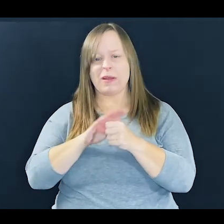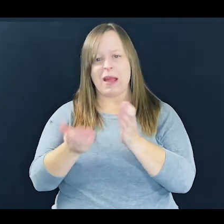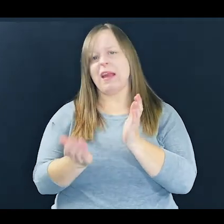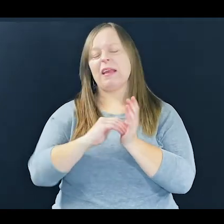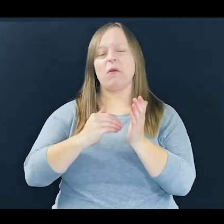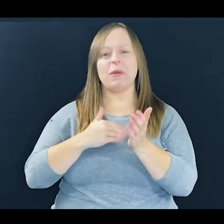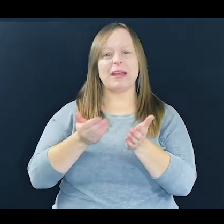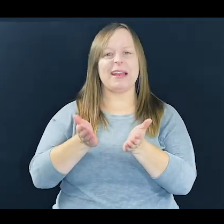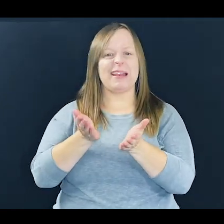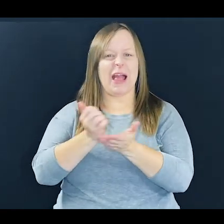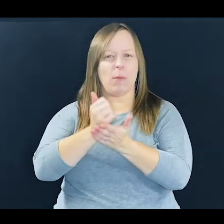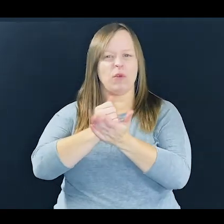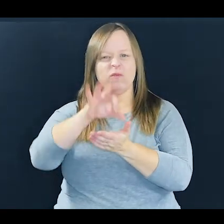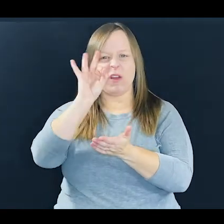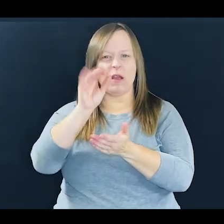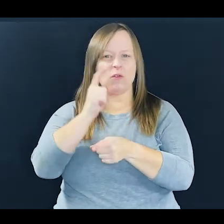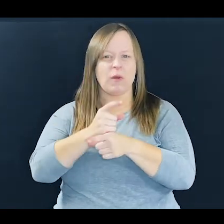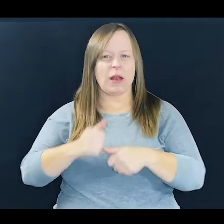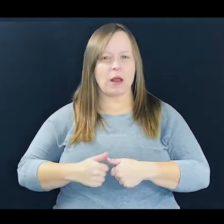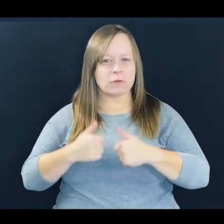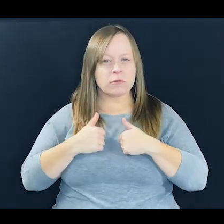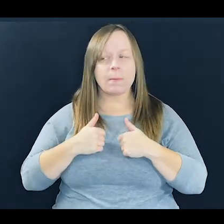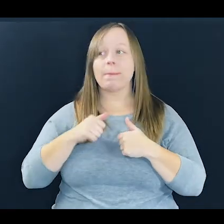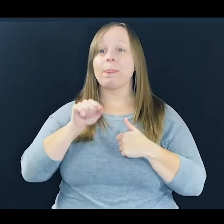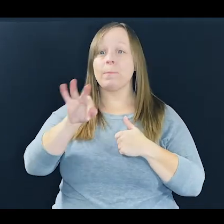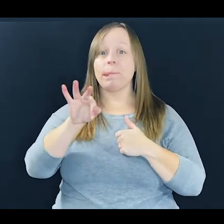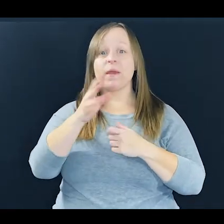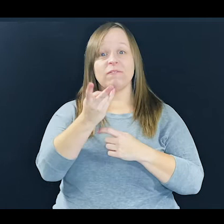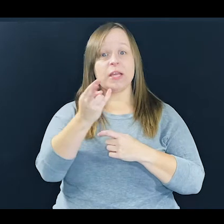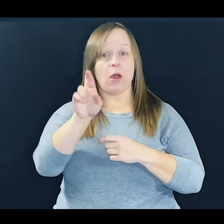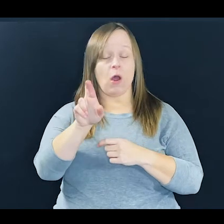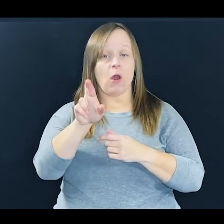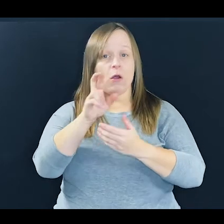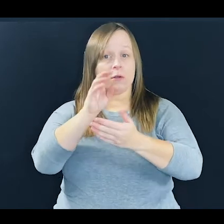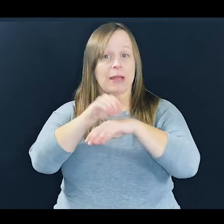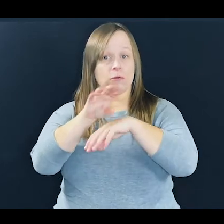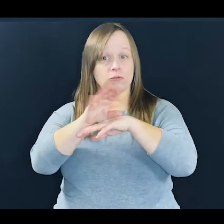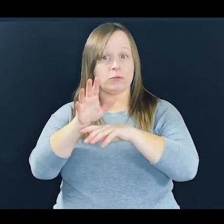again, we can help direct you to that place. And then, if you have a Vocational Rehabilitation